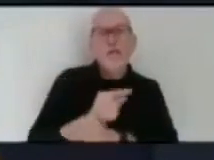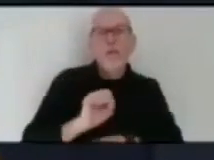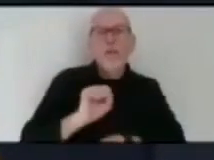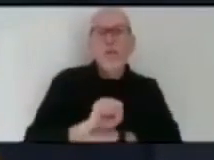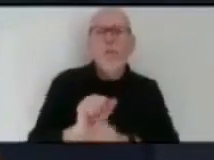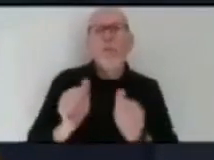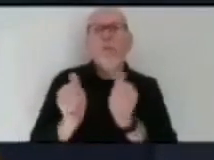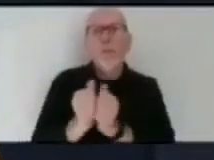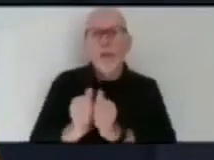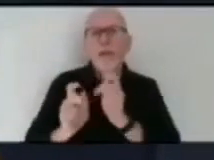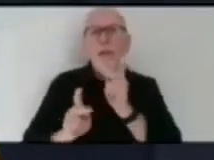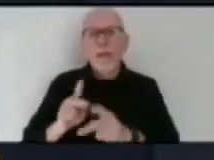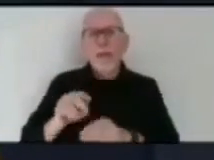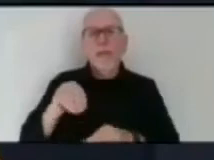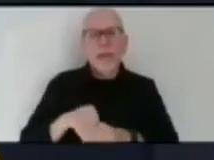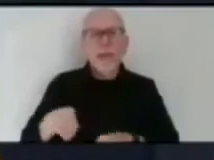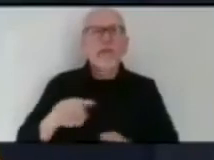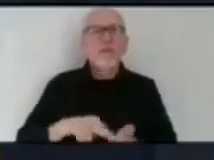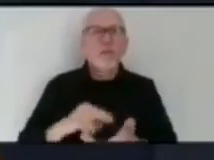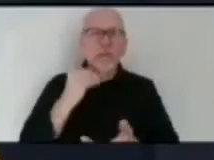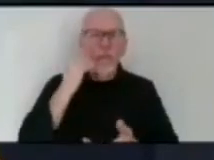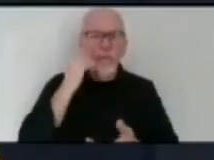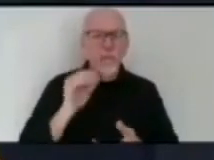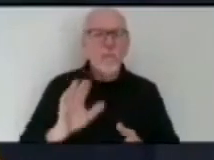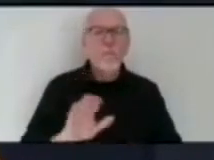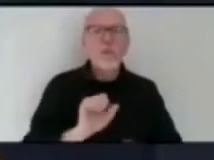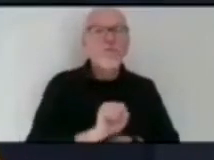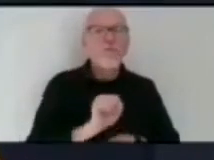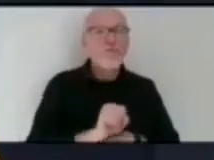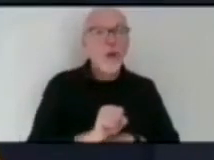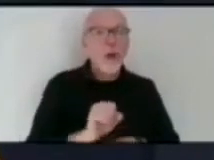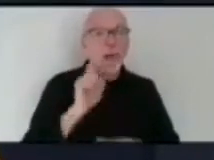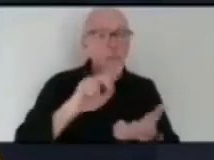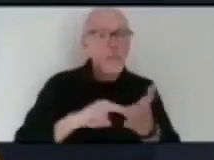in those facilities on their jobs are mostly there to help offload the